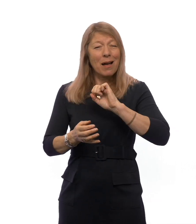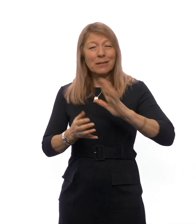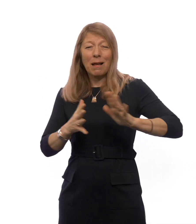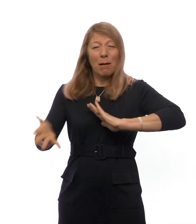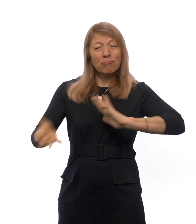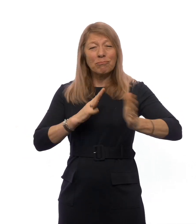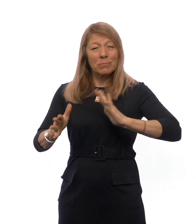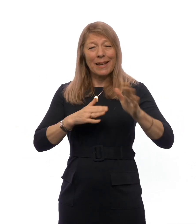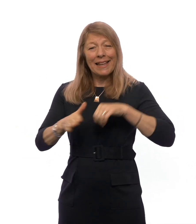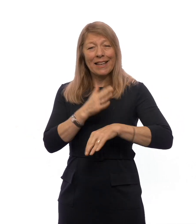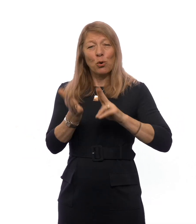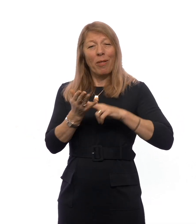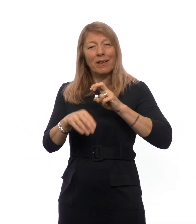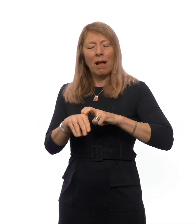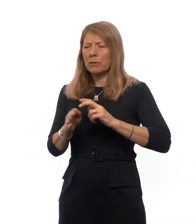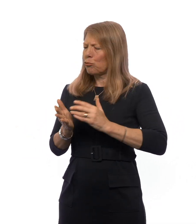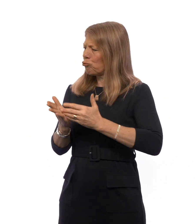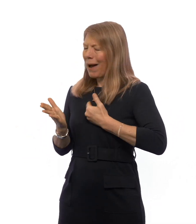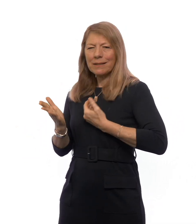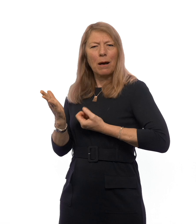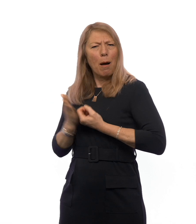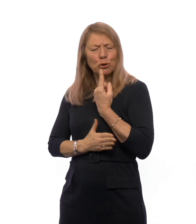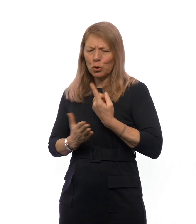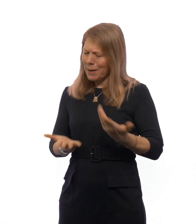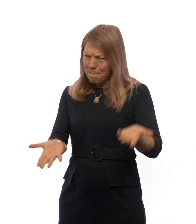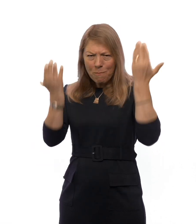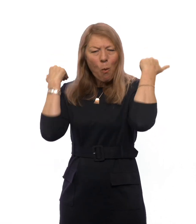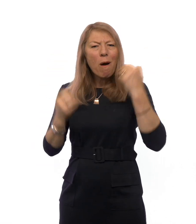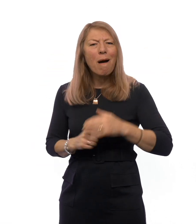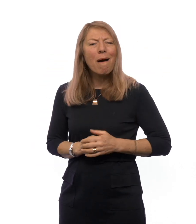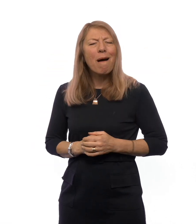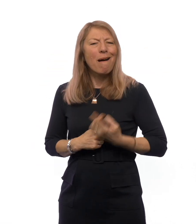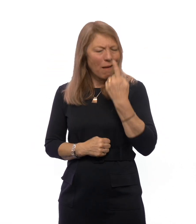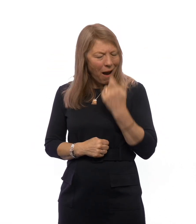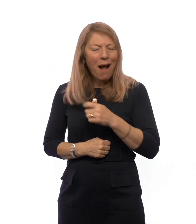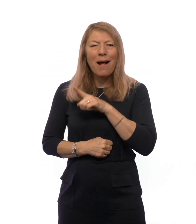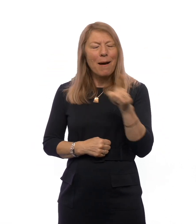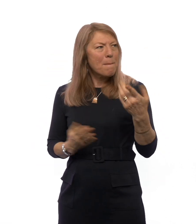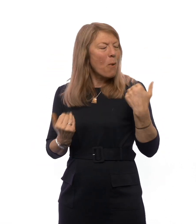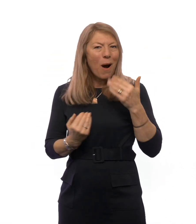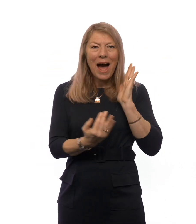greater accessibility to services and information in their preferred languages.